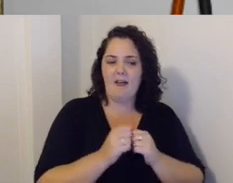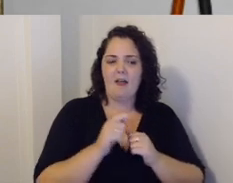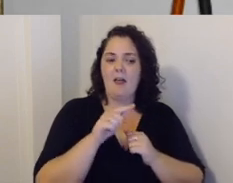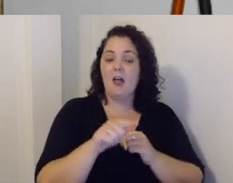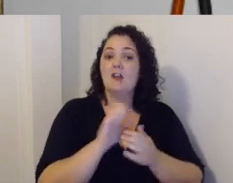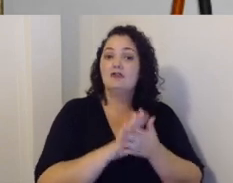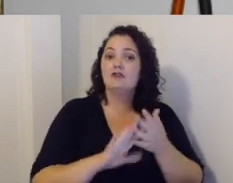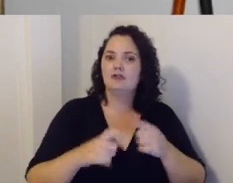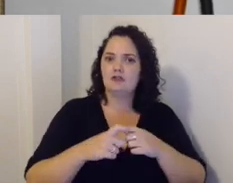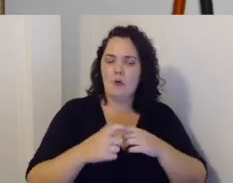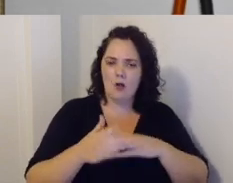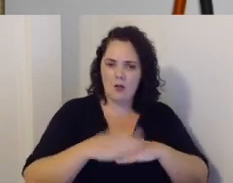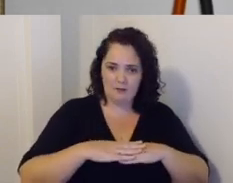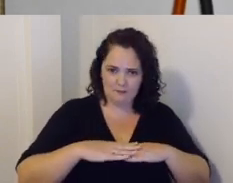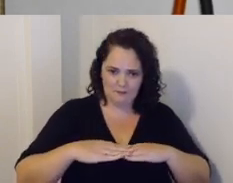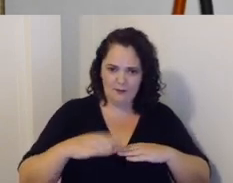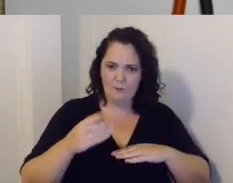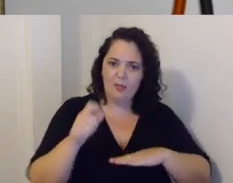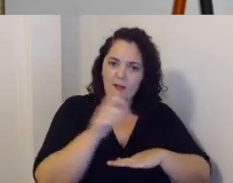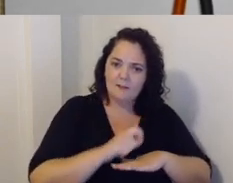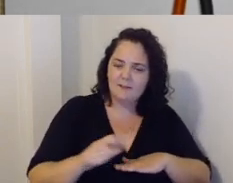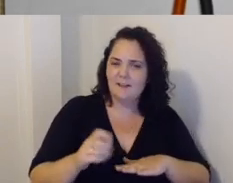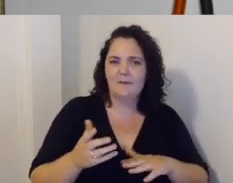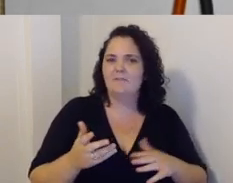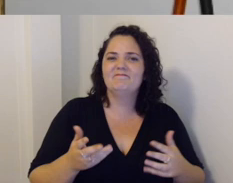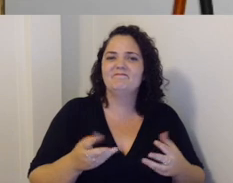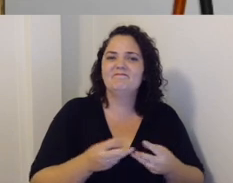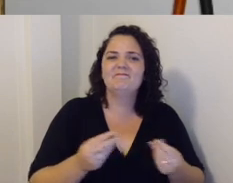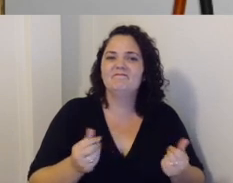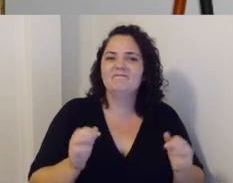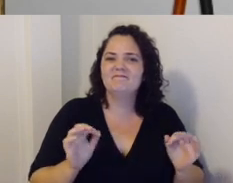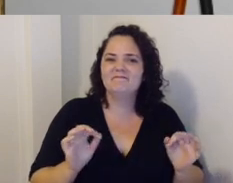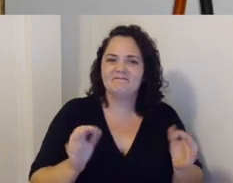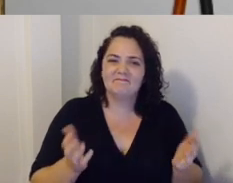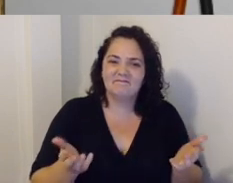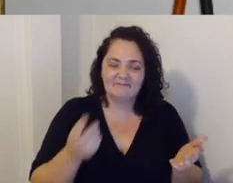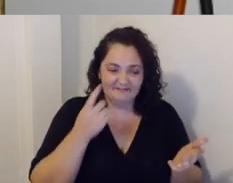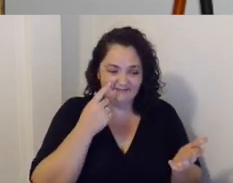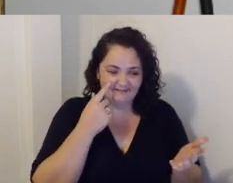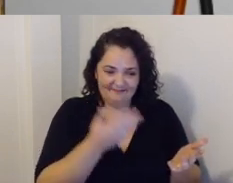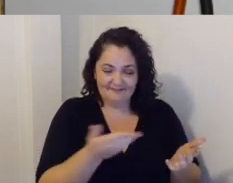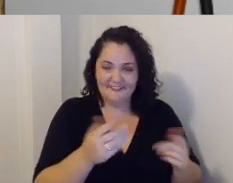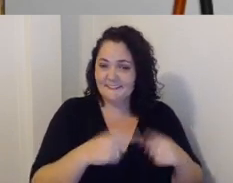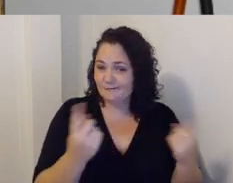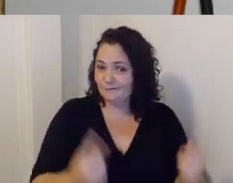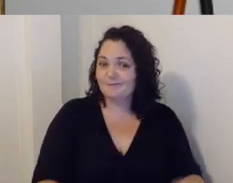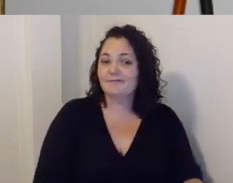there we go, that's the whole idea here and let's give it to on the talc, there you can see beautiful